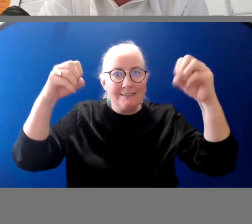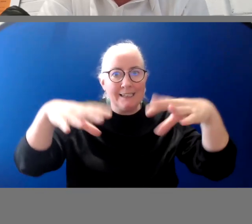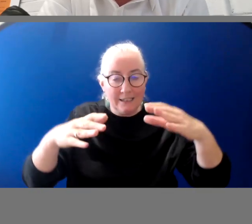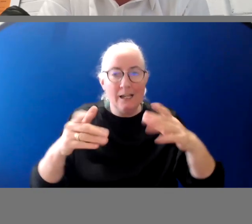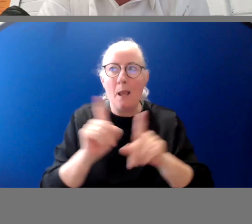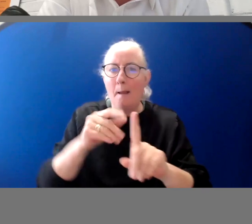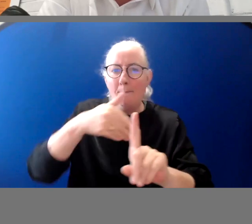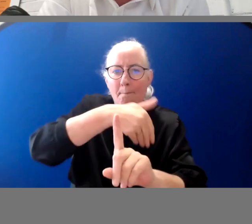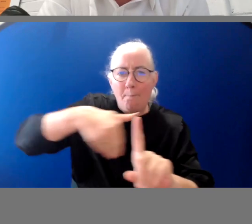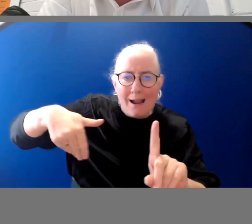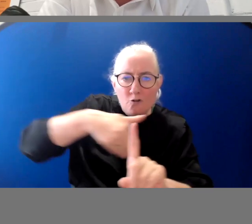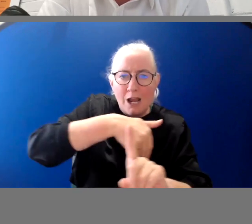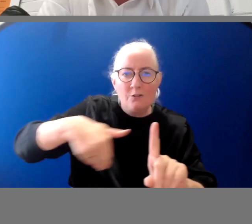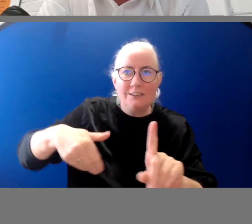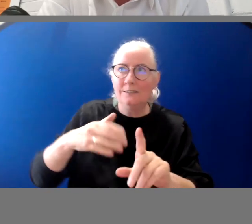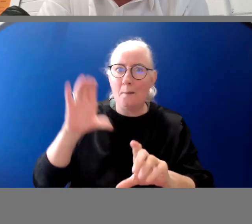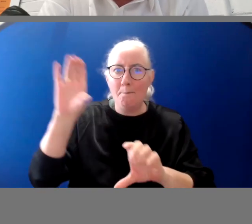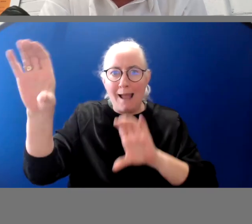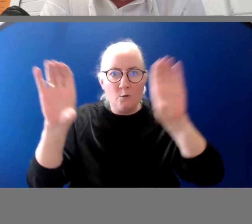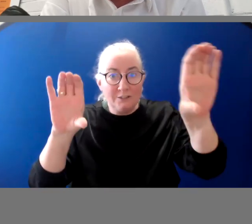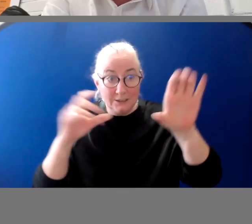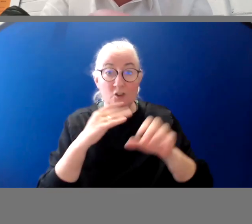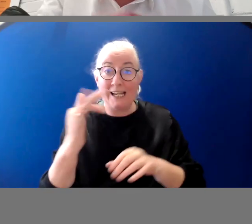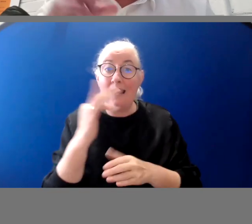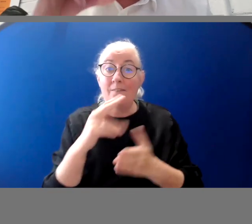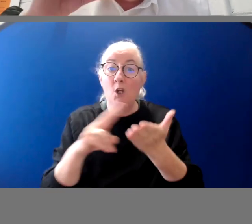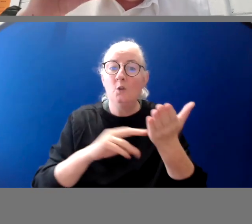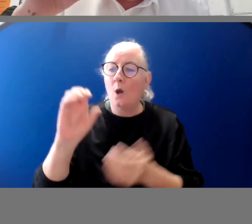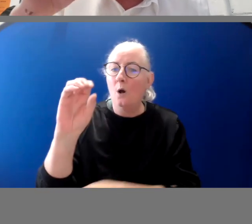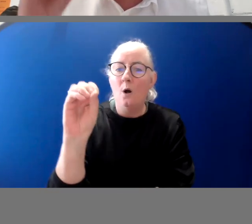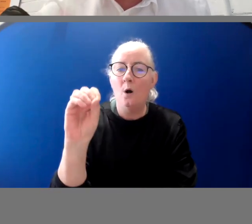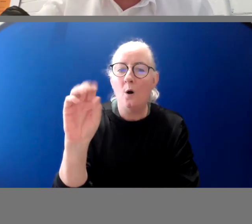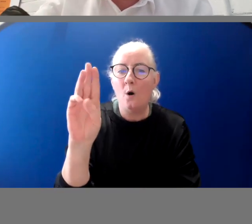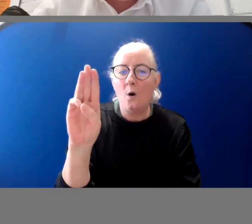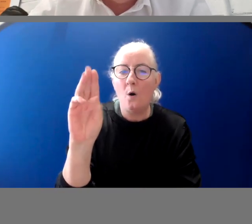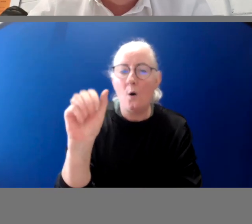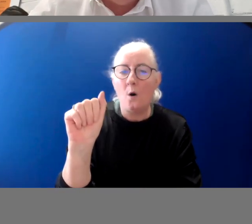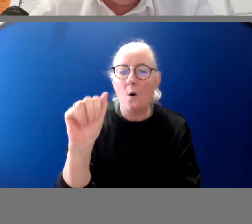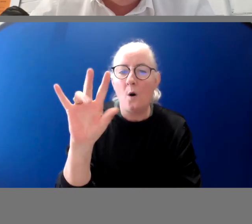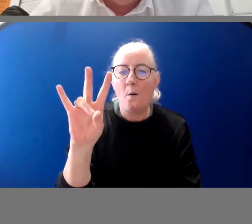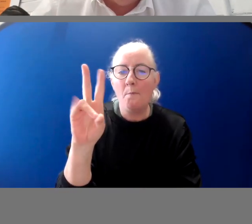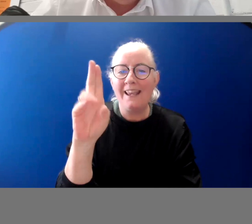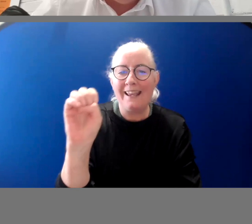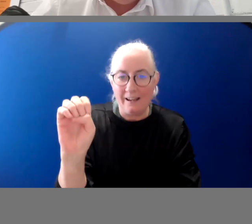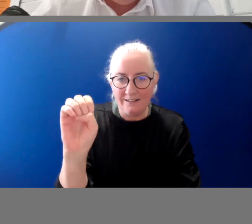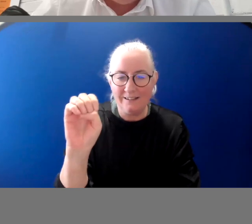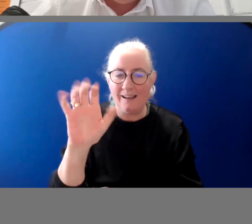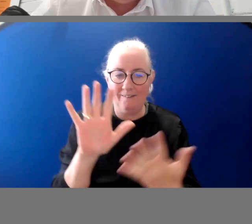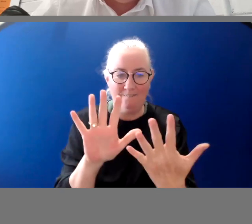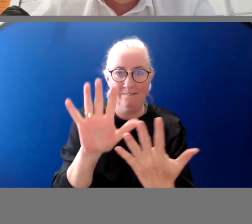which they're mounted on so if you use the opaque 50 mil circles Vision panels they may not contrast